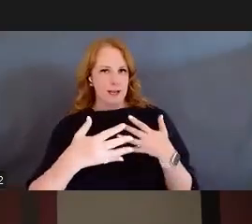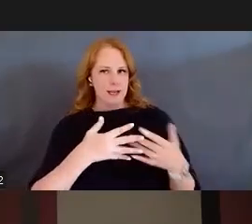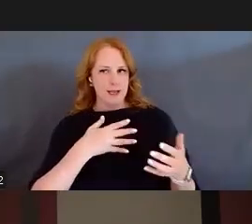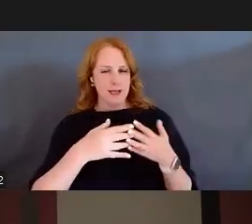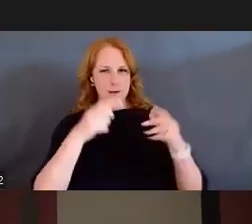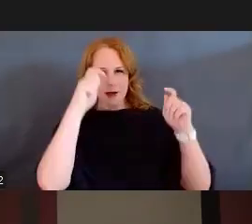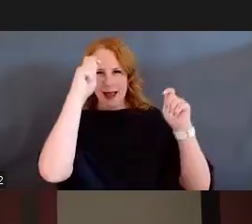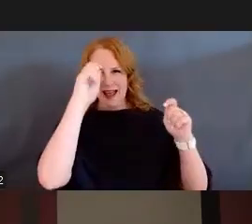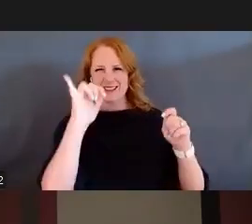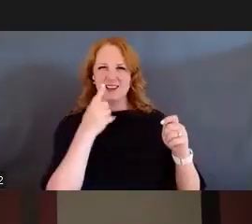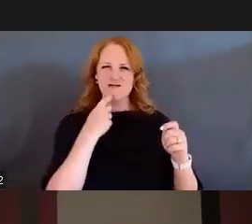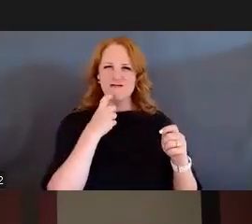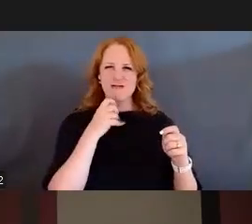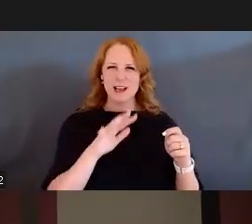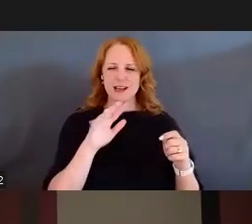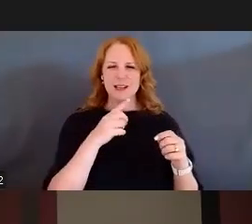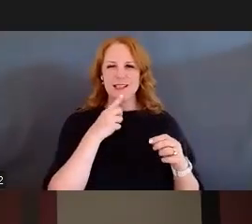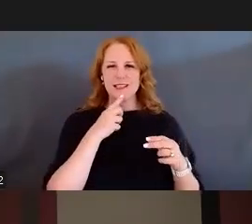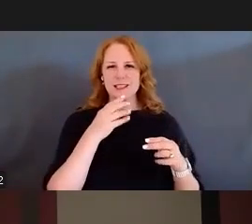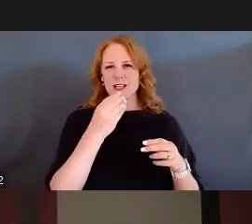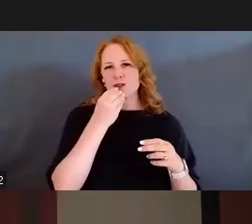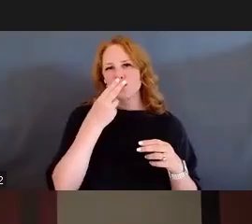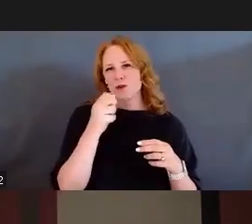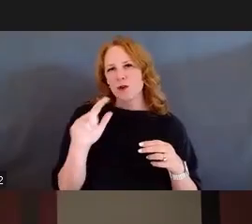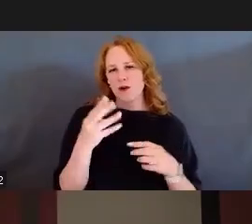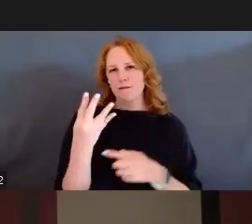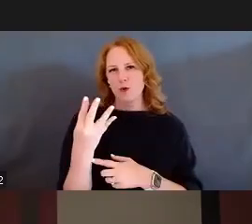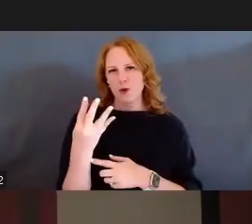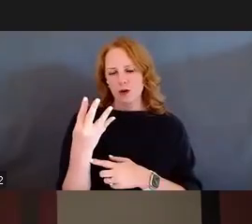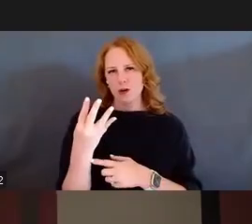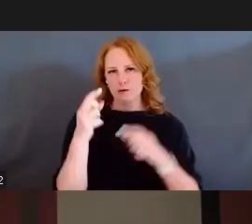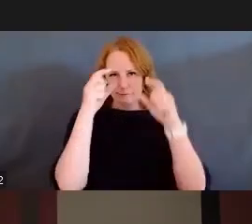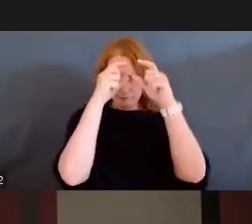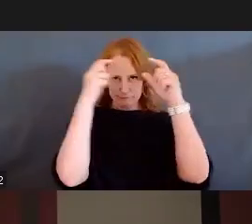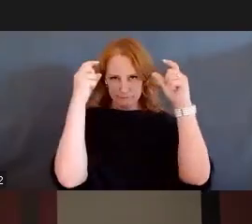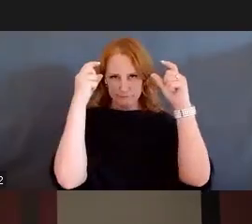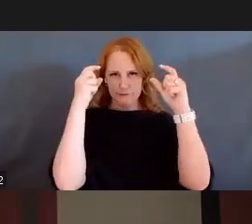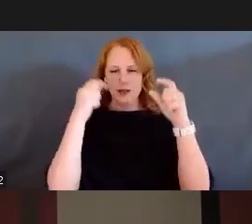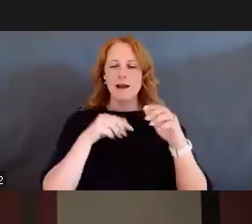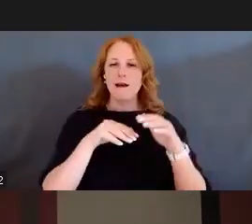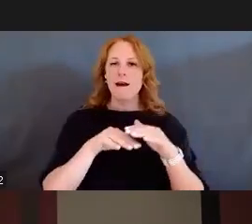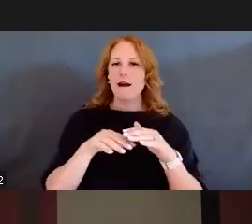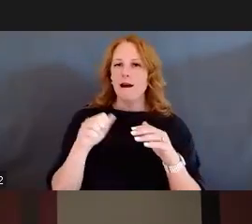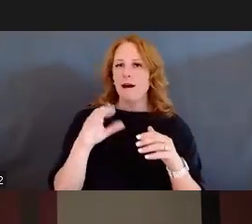reddish color and it says food hall 4 on it and I take I Access will come pick me up at home and